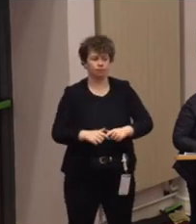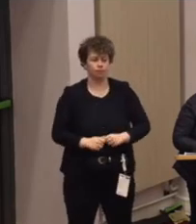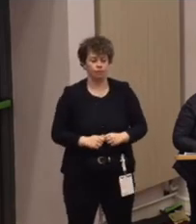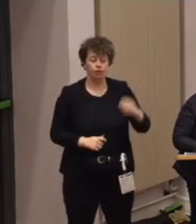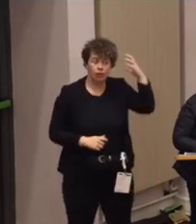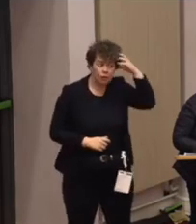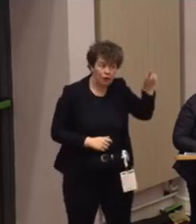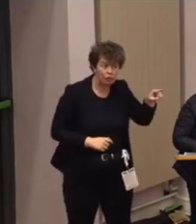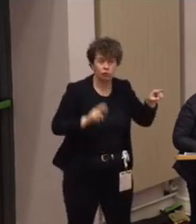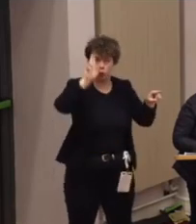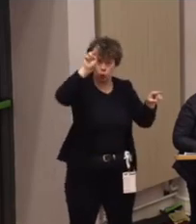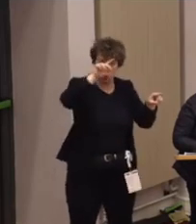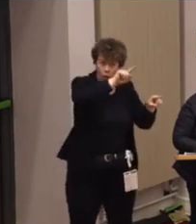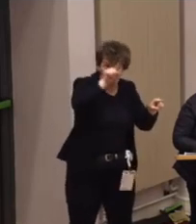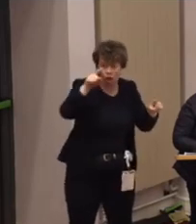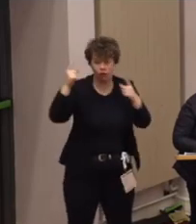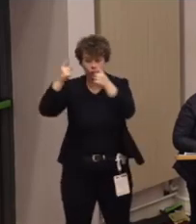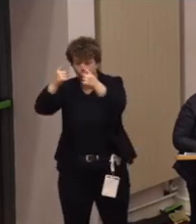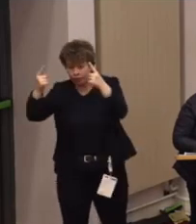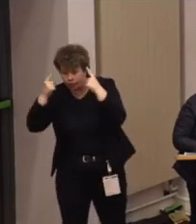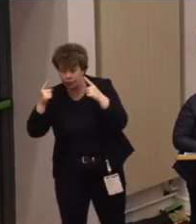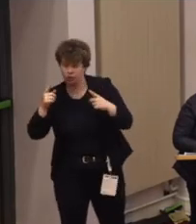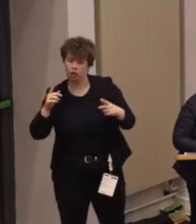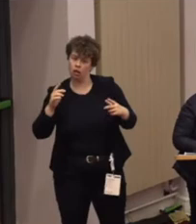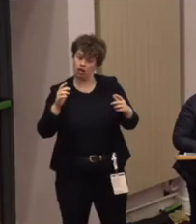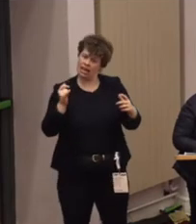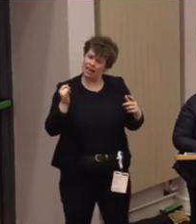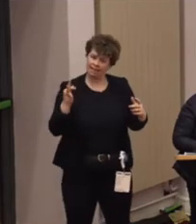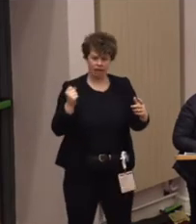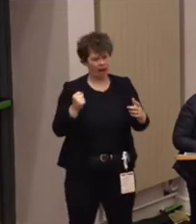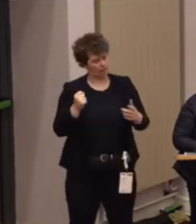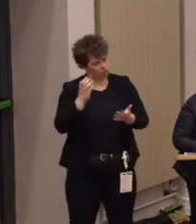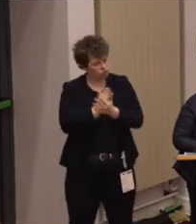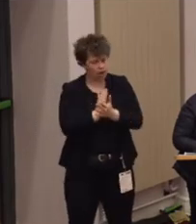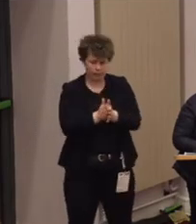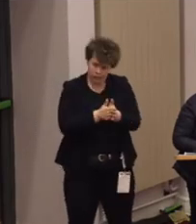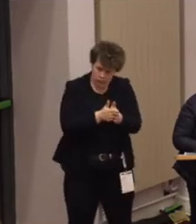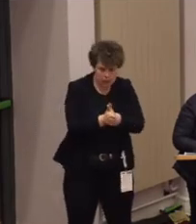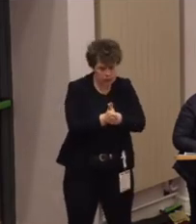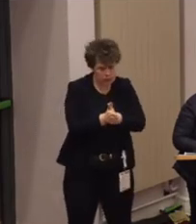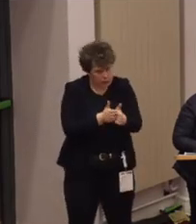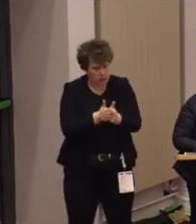the UN agencies and academia with the political will and commitment is very much vital to